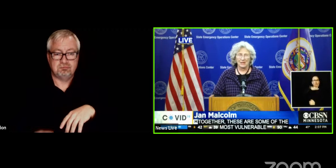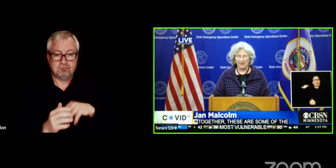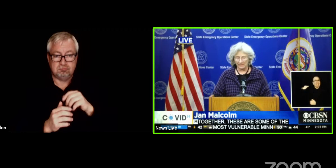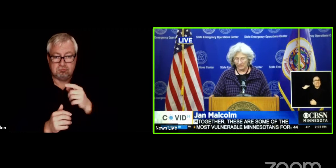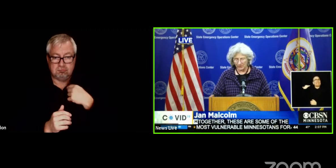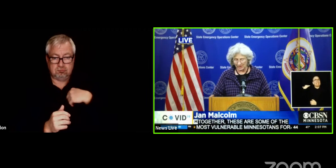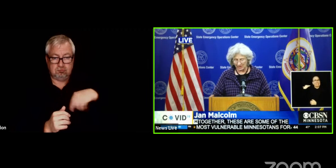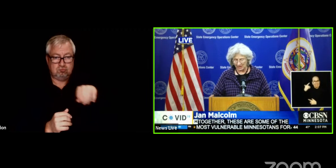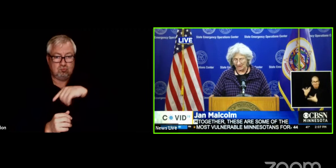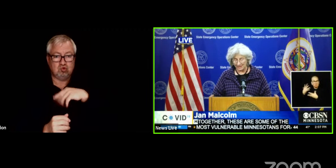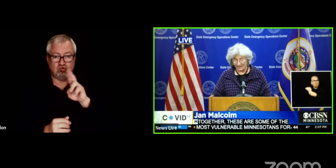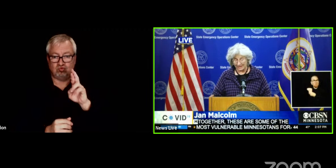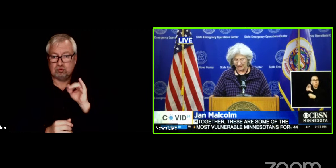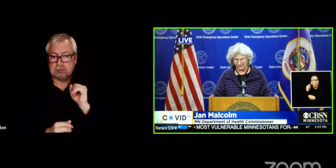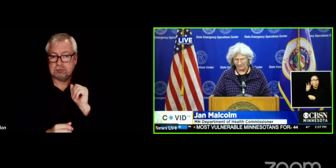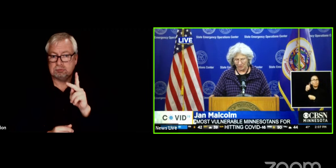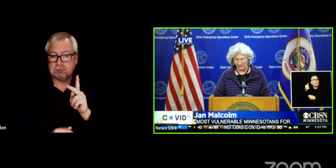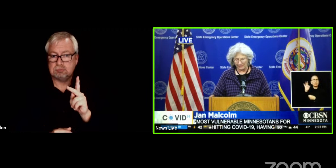AND UNFORTUNATELY DYING THEN FROM COVID.